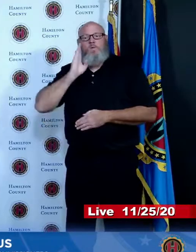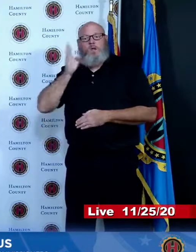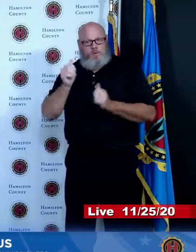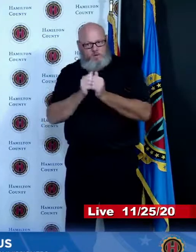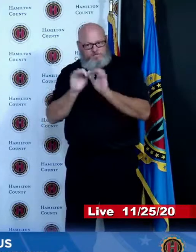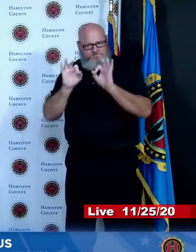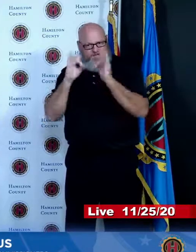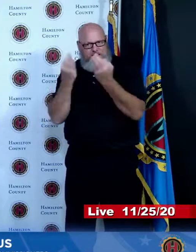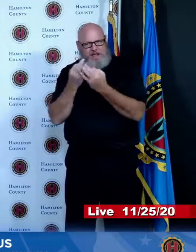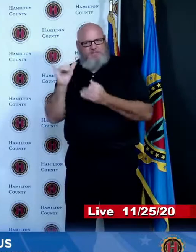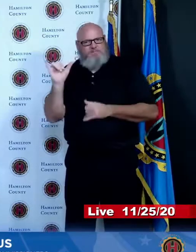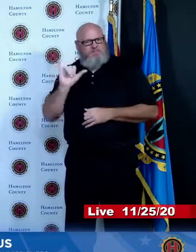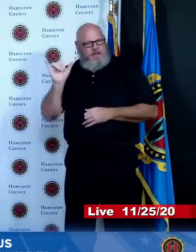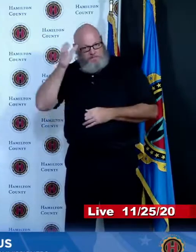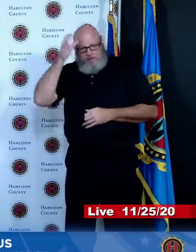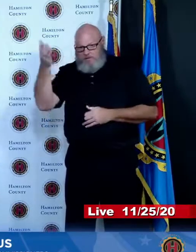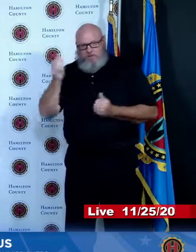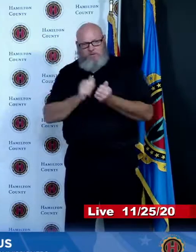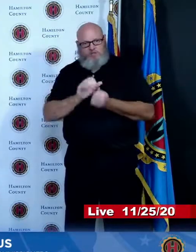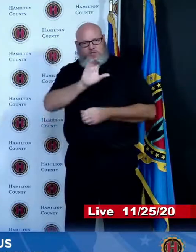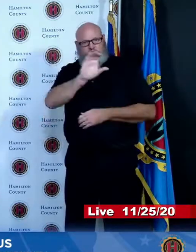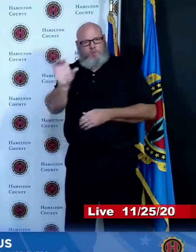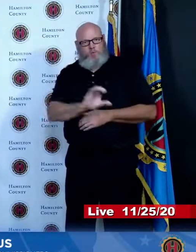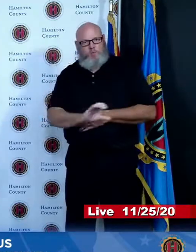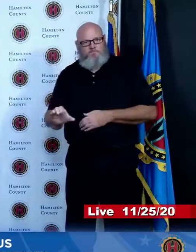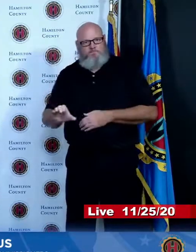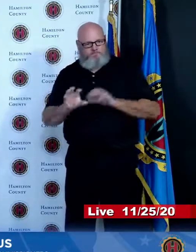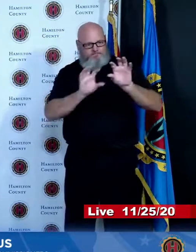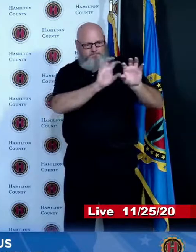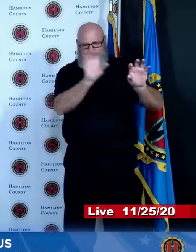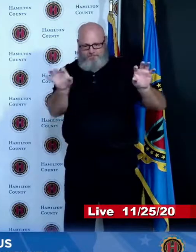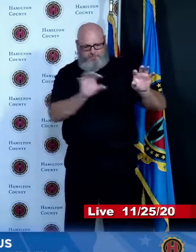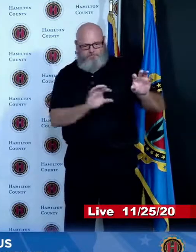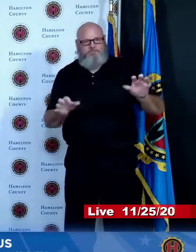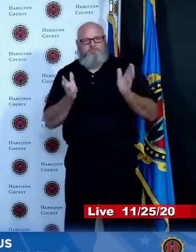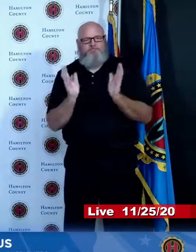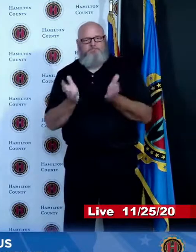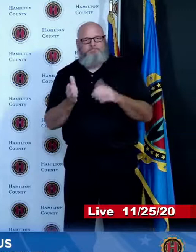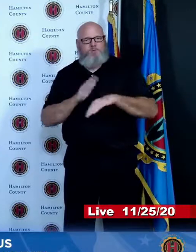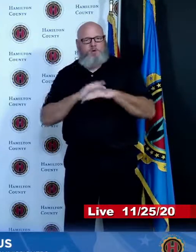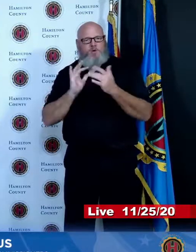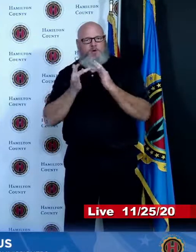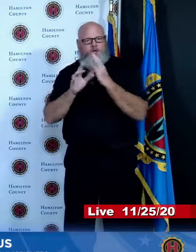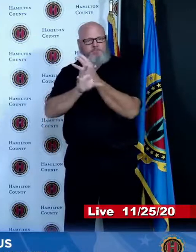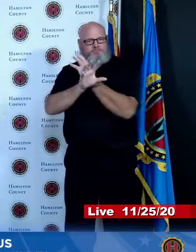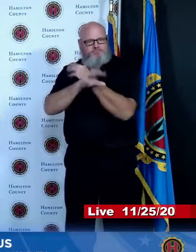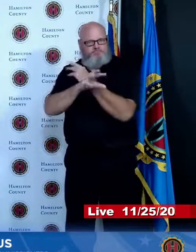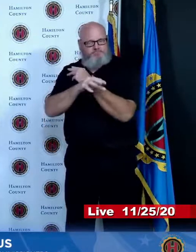has cancelled the big get together instead he's doing a video chat with his parents and having